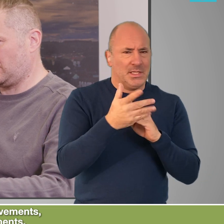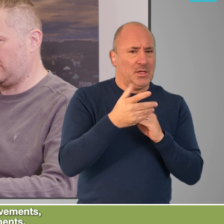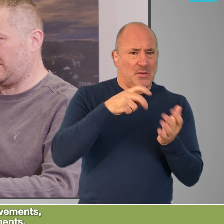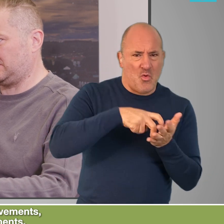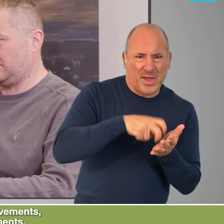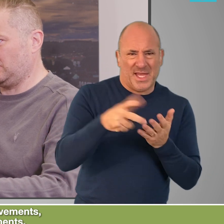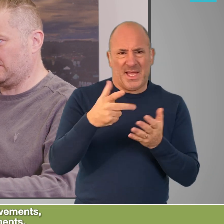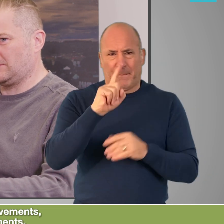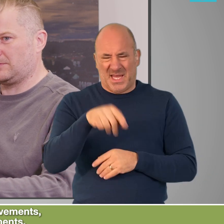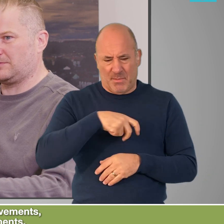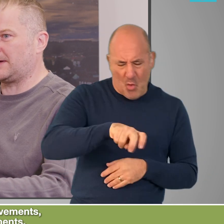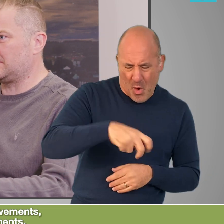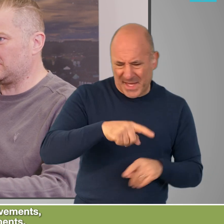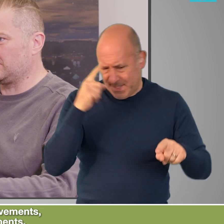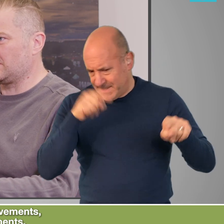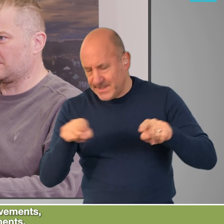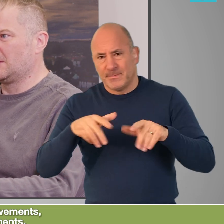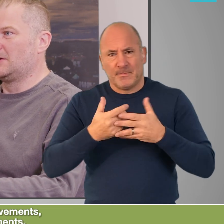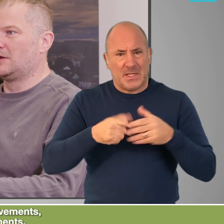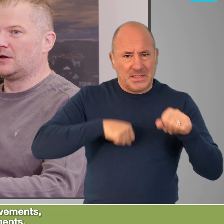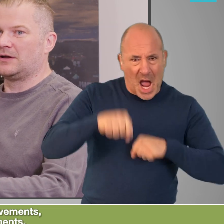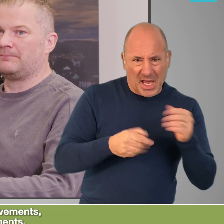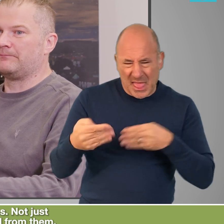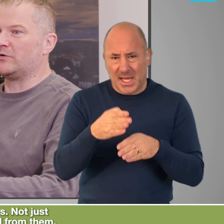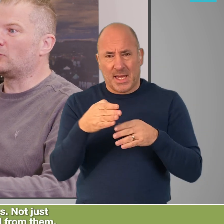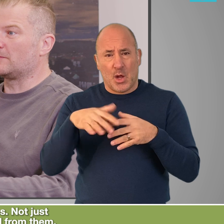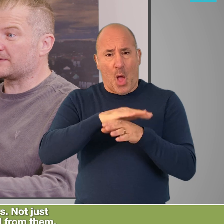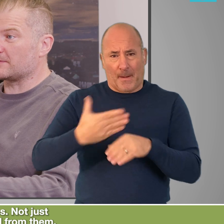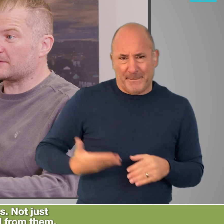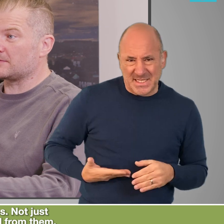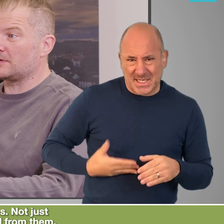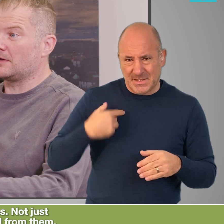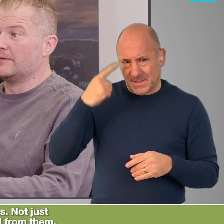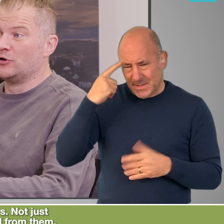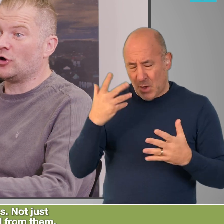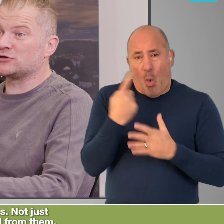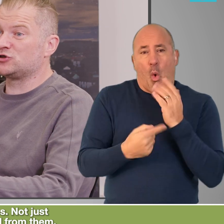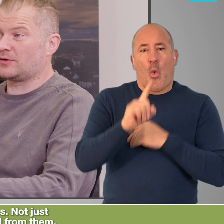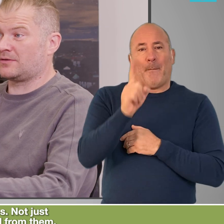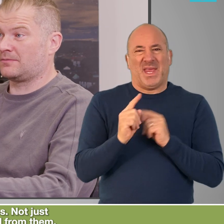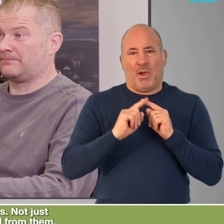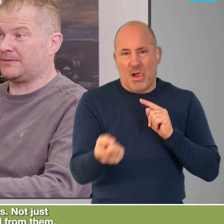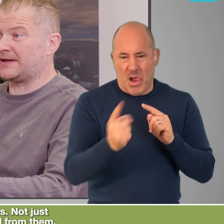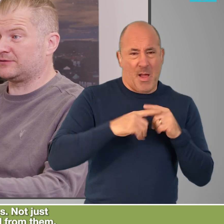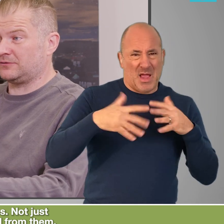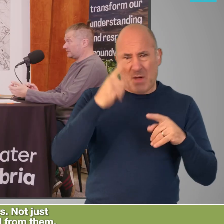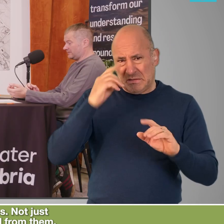so pedestrian movements, cycling movements, the local businesses. Not just people getting to and from them,